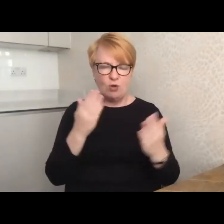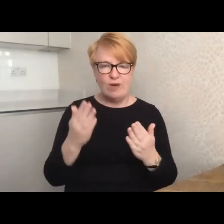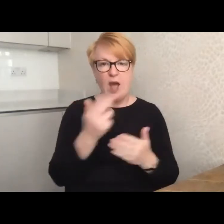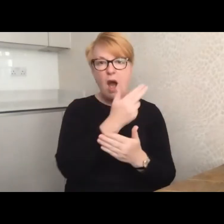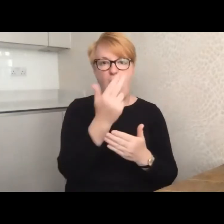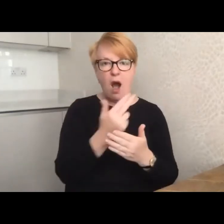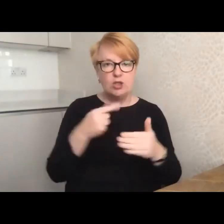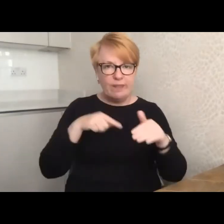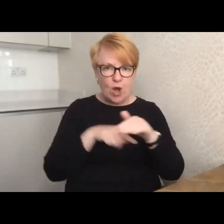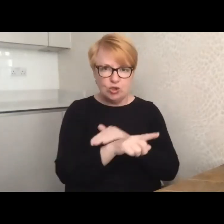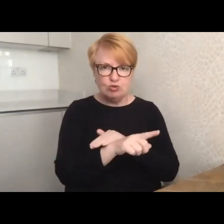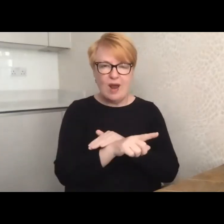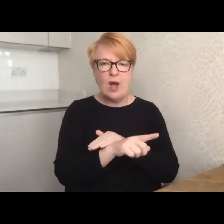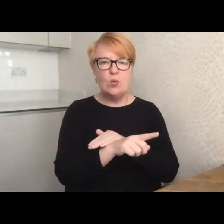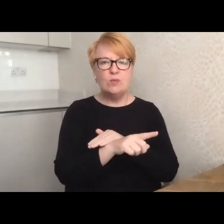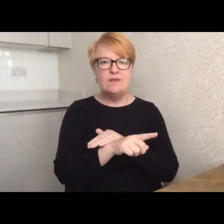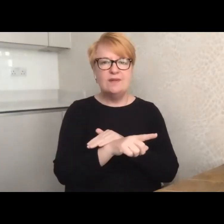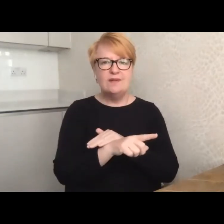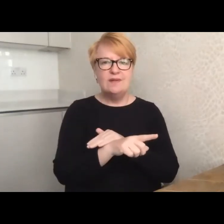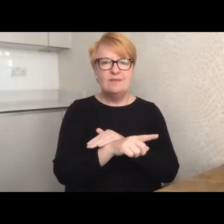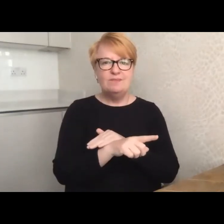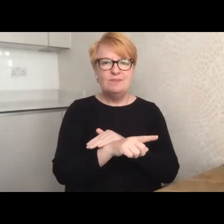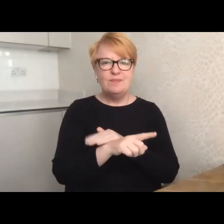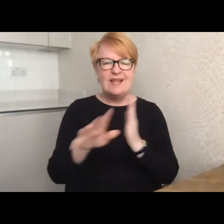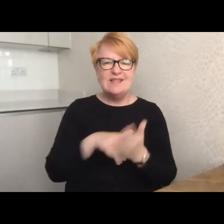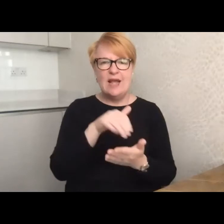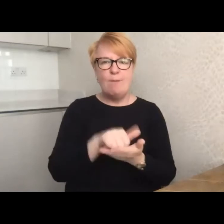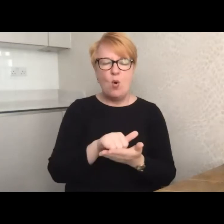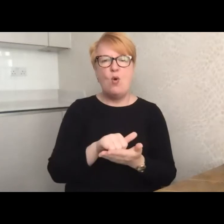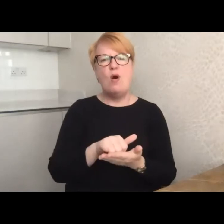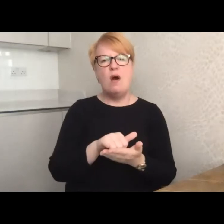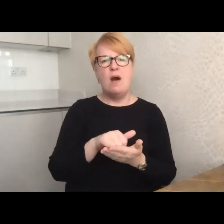the Singapore Biennial and the City of London. She's currently the Artistic Director